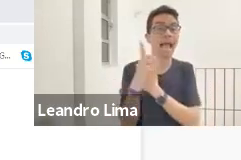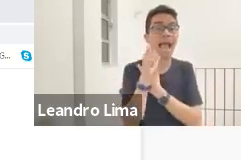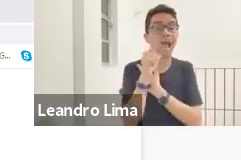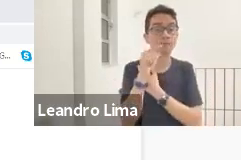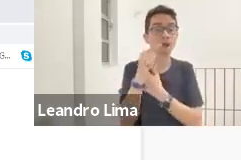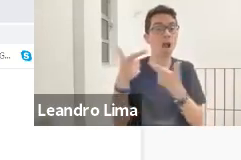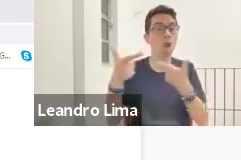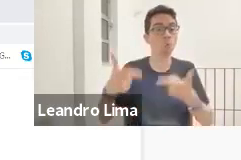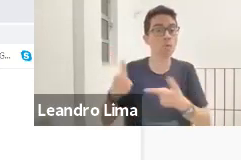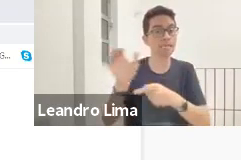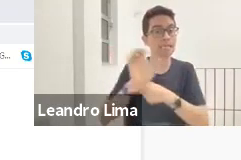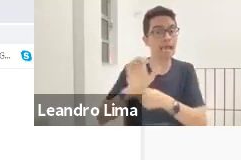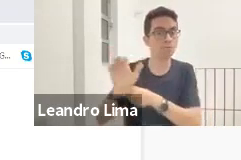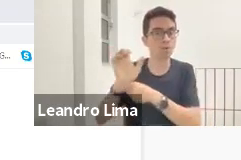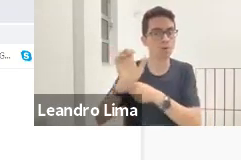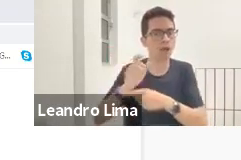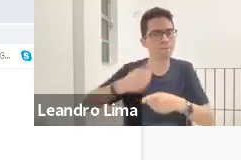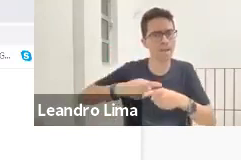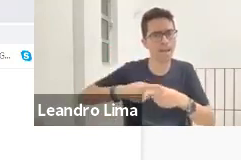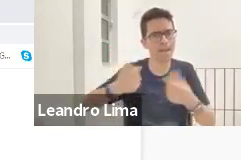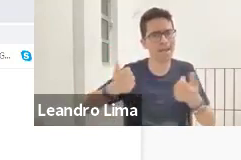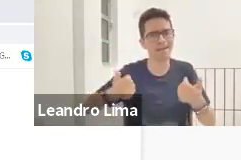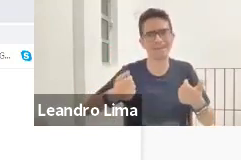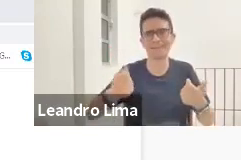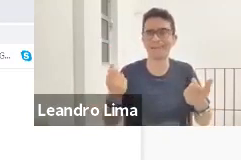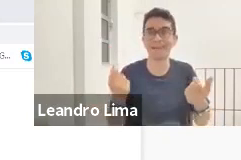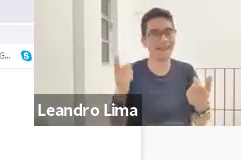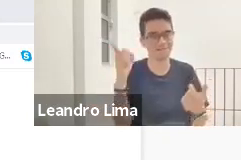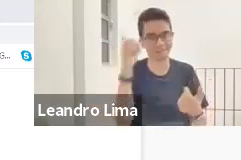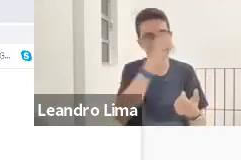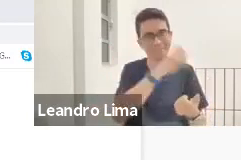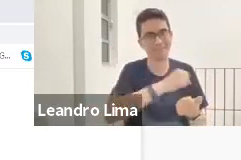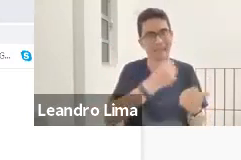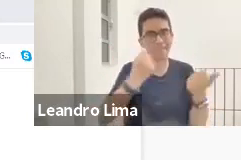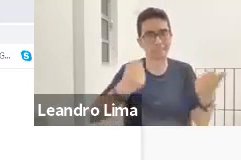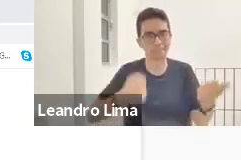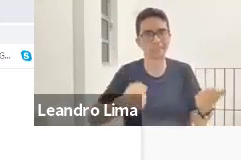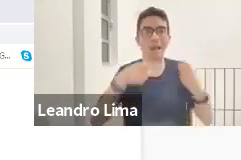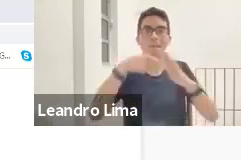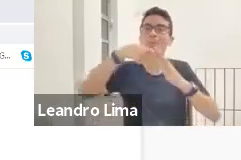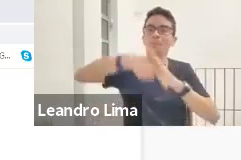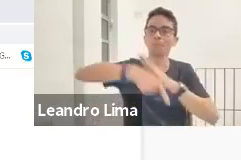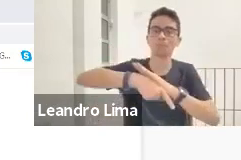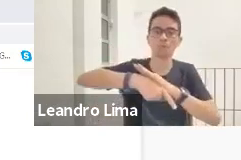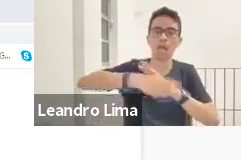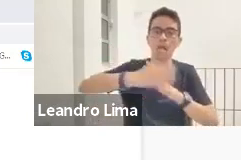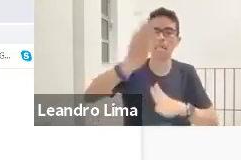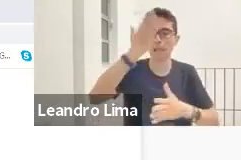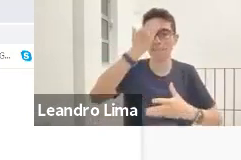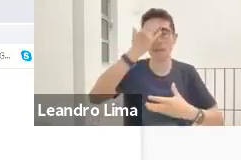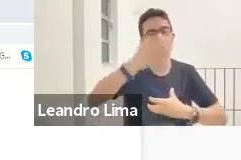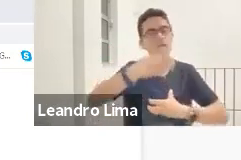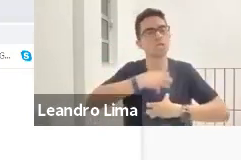enables me to. think think about watering in different regions of the country.